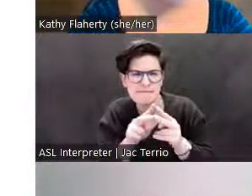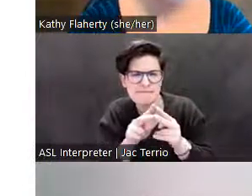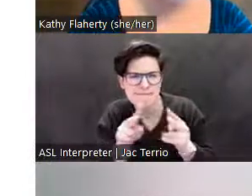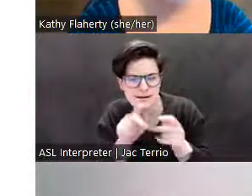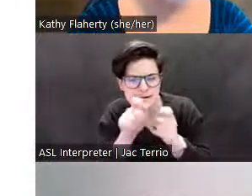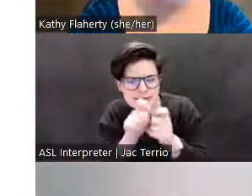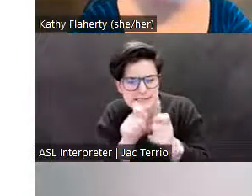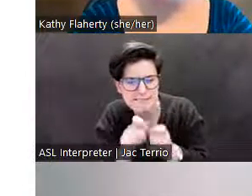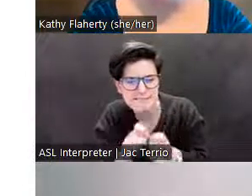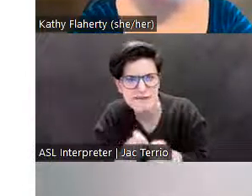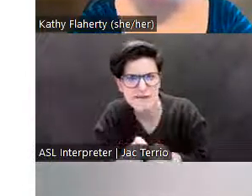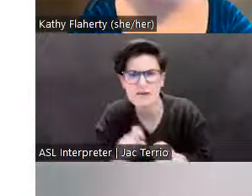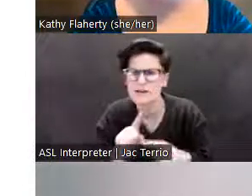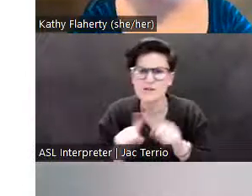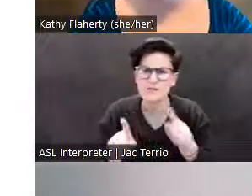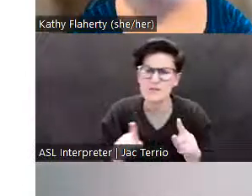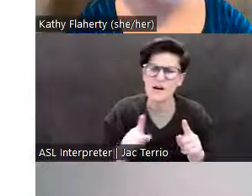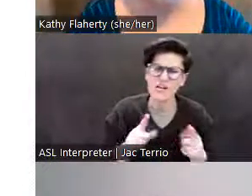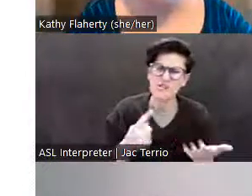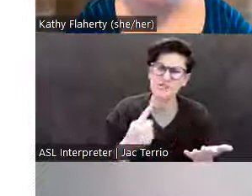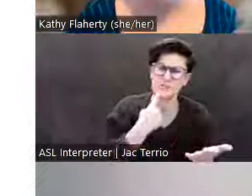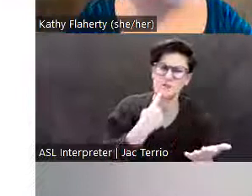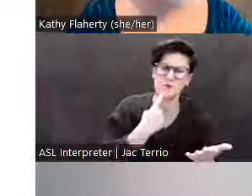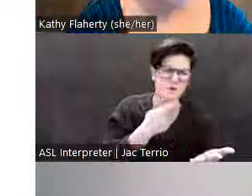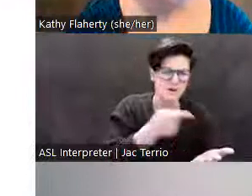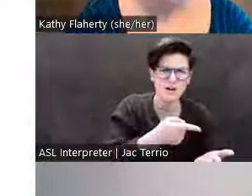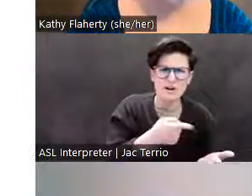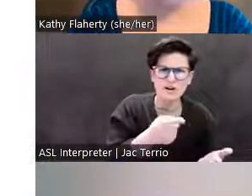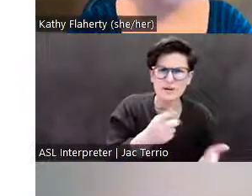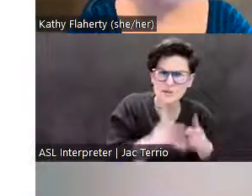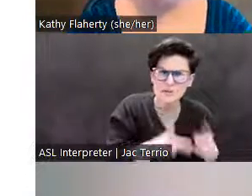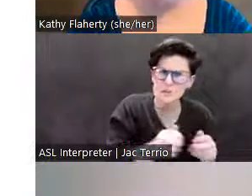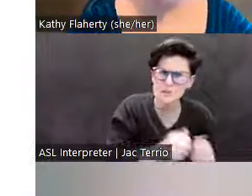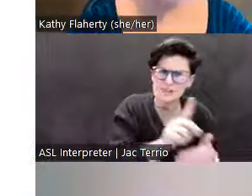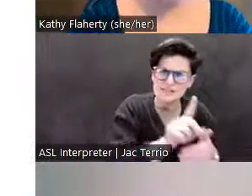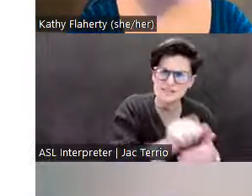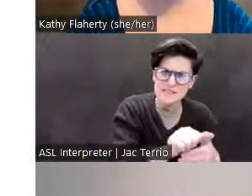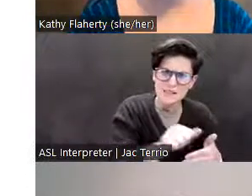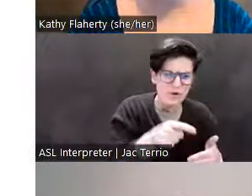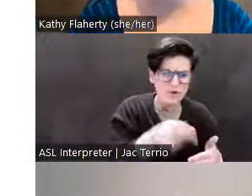courts decided that they weren't really disabled. 15:21:52 So the cases really never got to